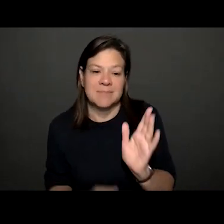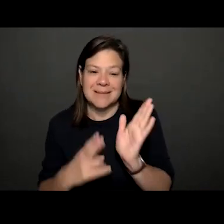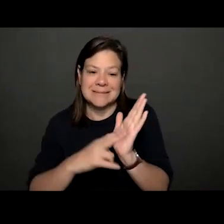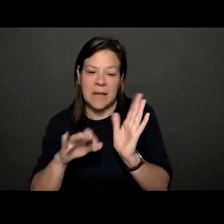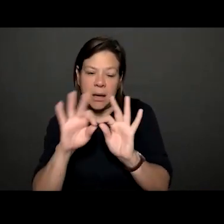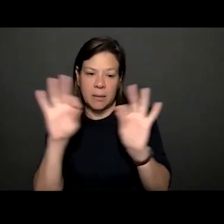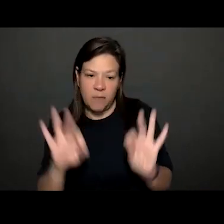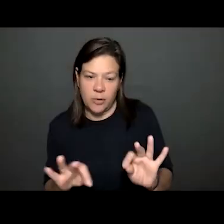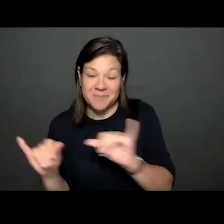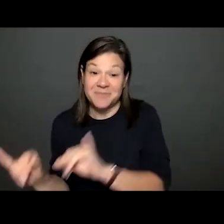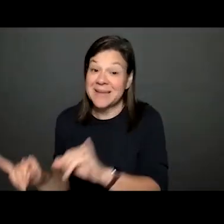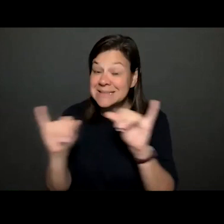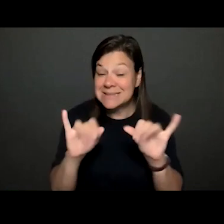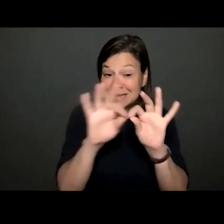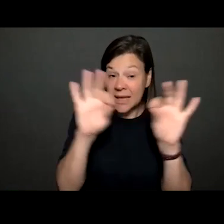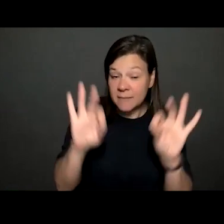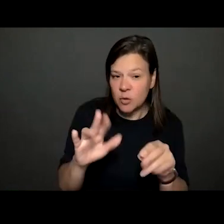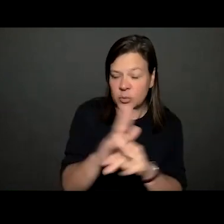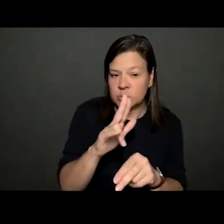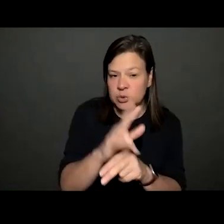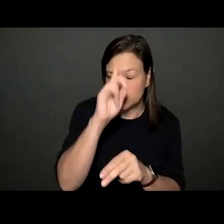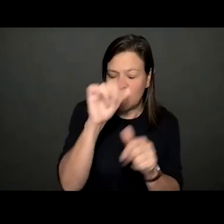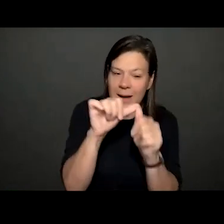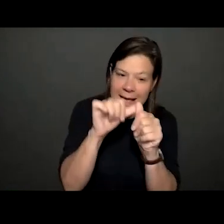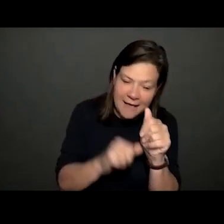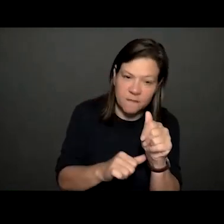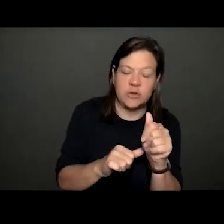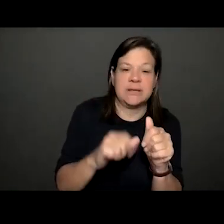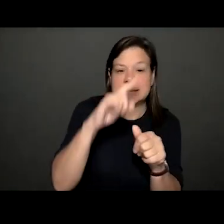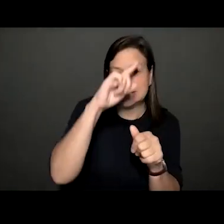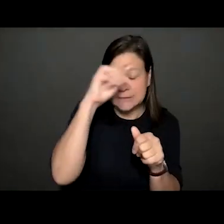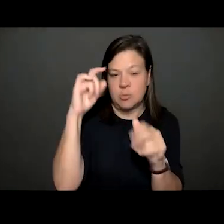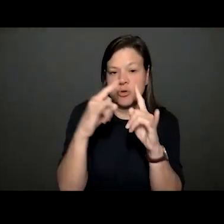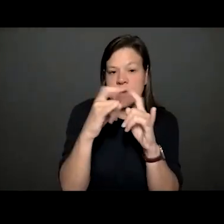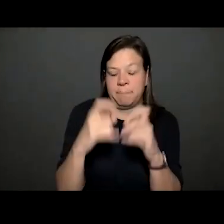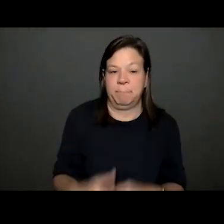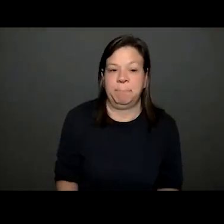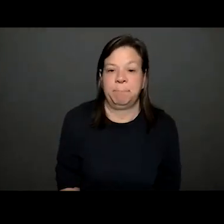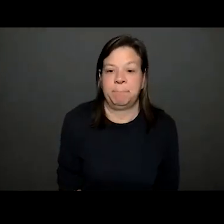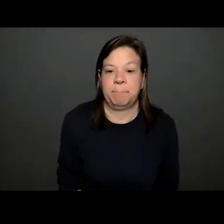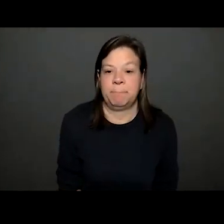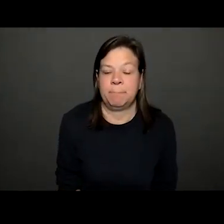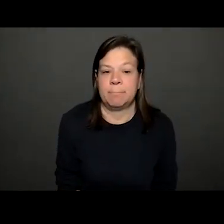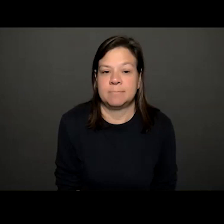AND SO WE ARE PASSING THAT I.D.